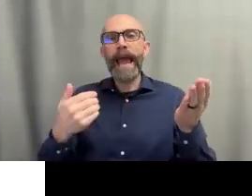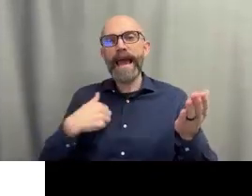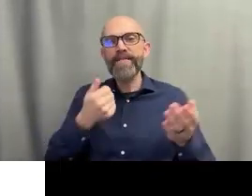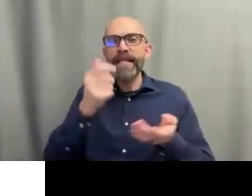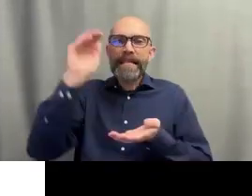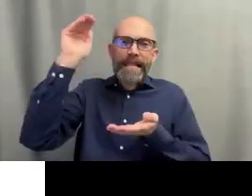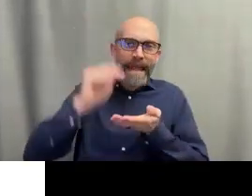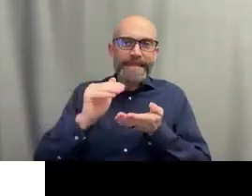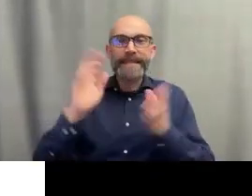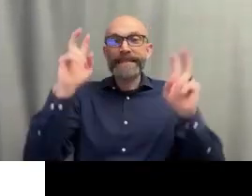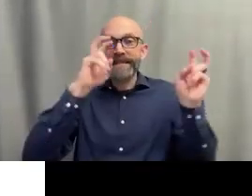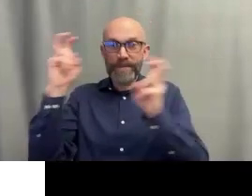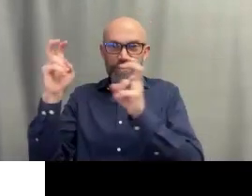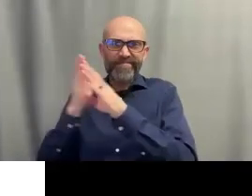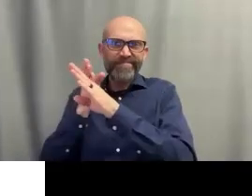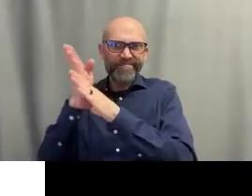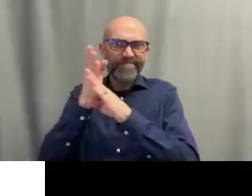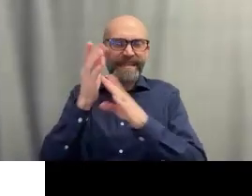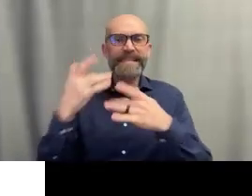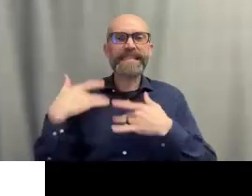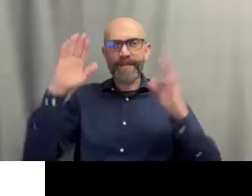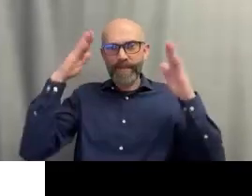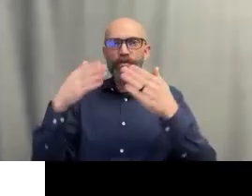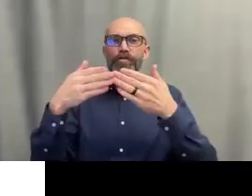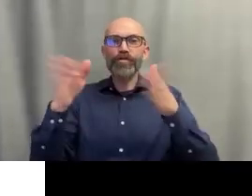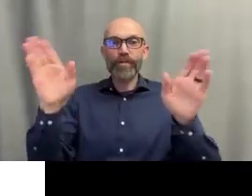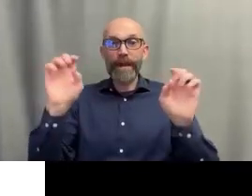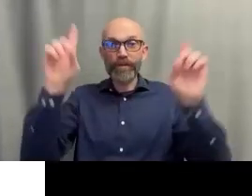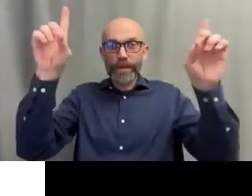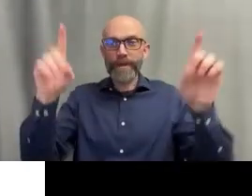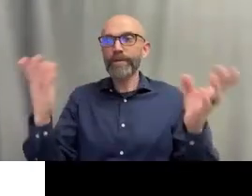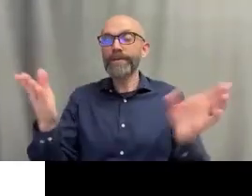A lot of it is, covers general education courses or psychology, business, math,